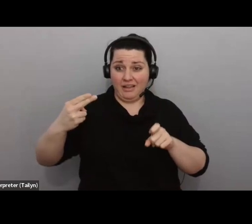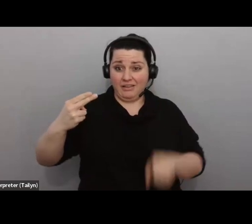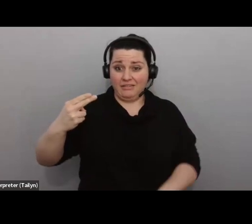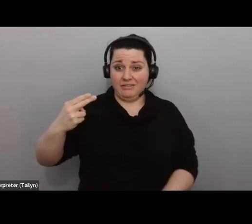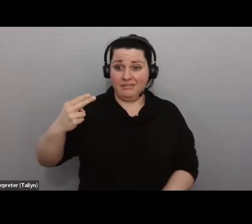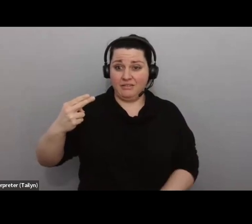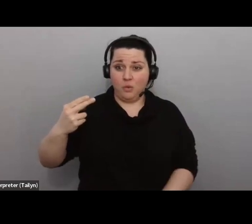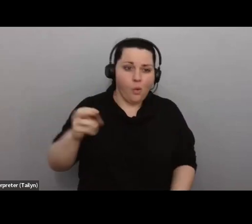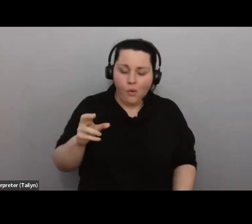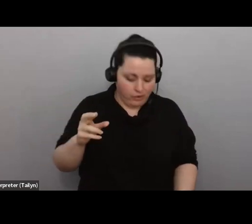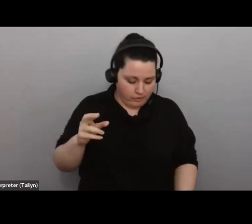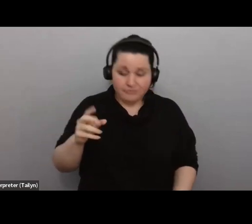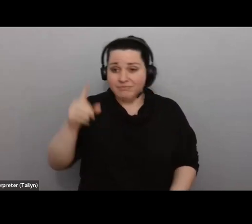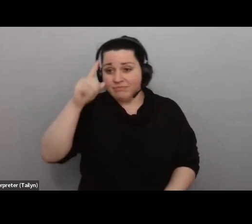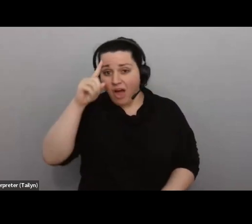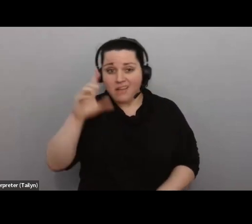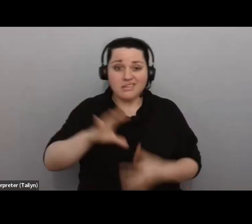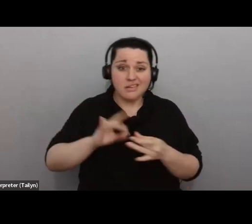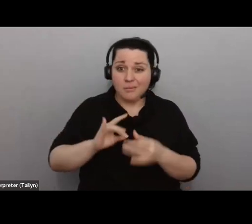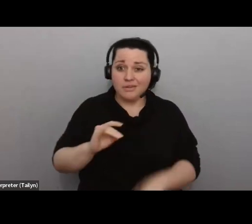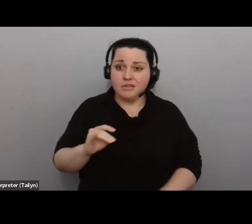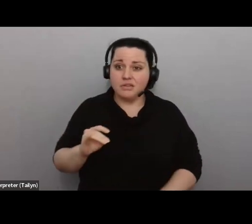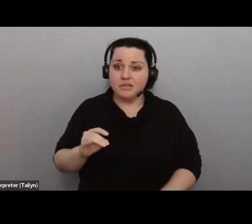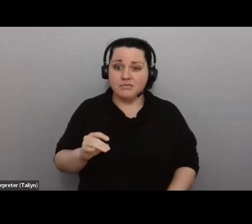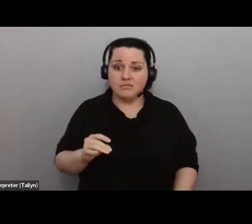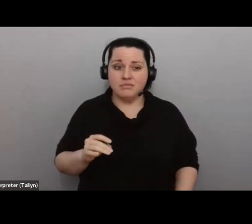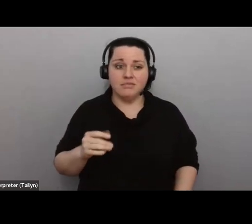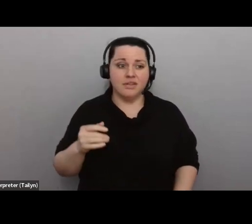Ayelen: or thoughts comments for Leah? Leah: I'm open to all of it.